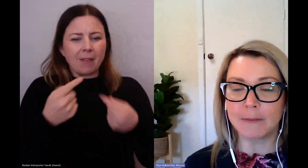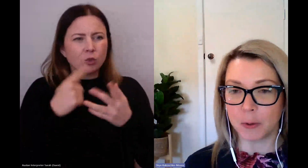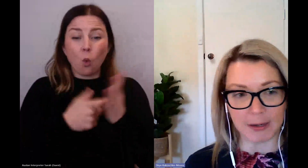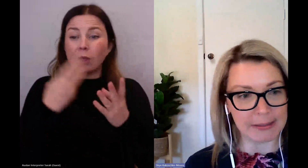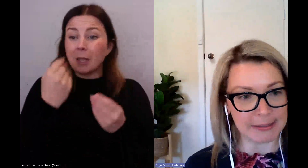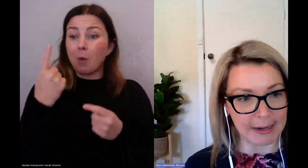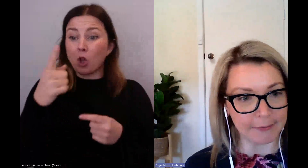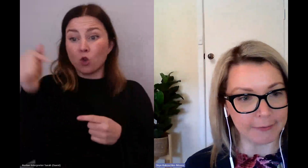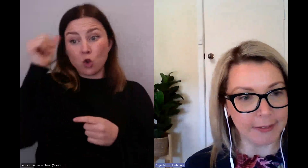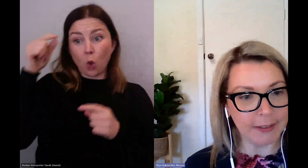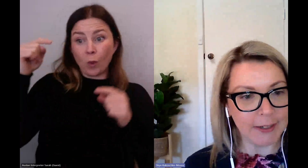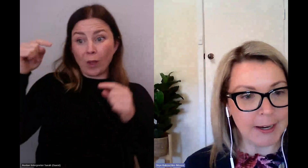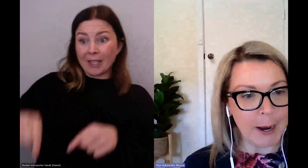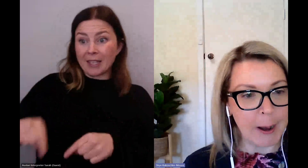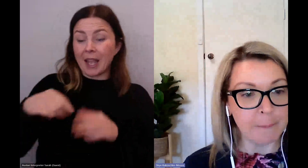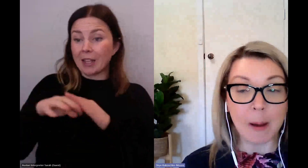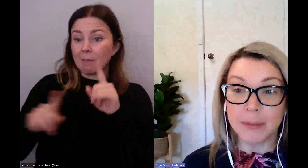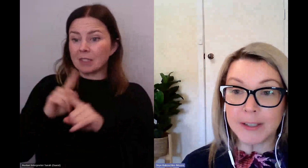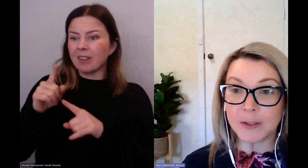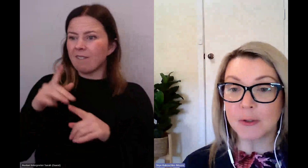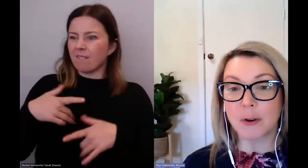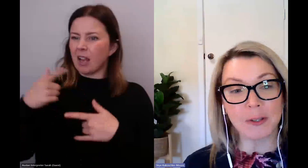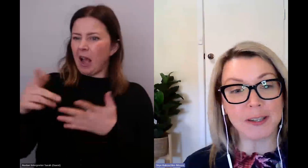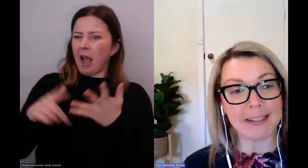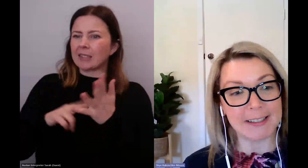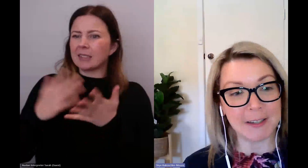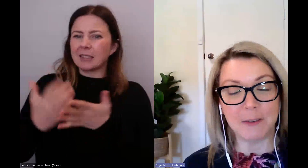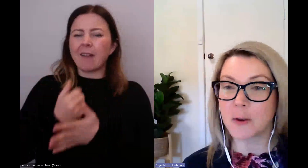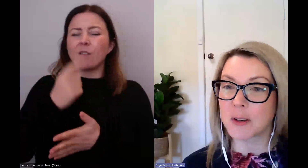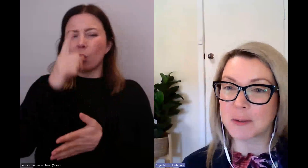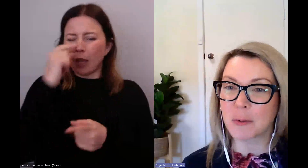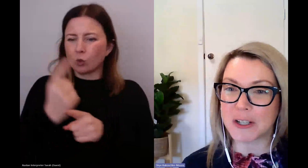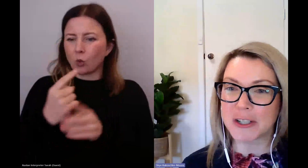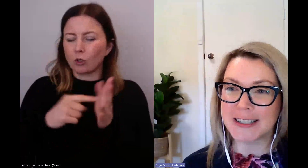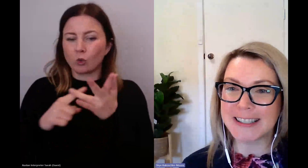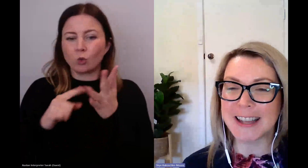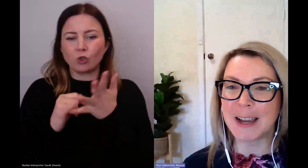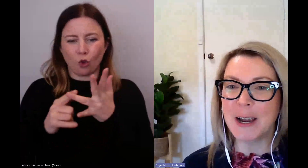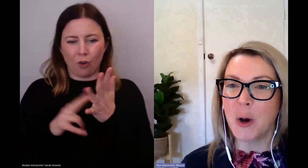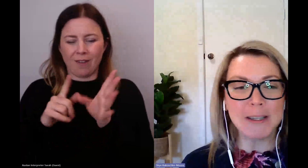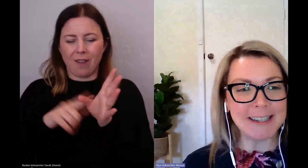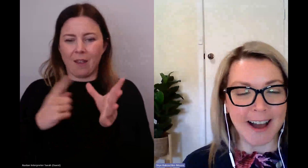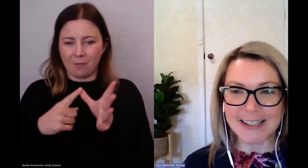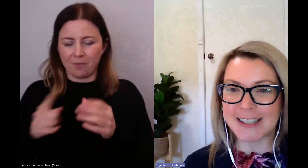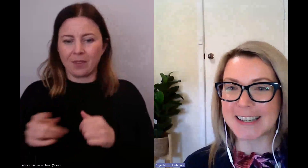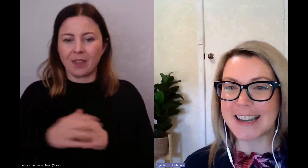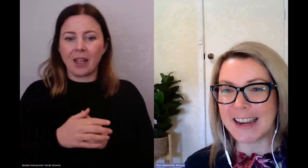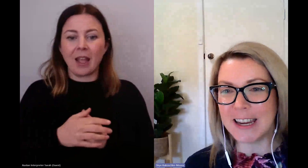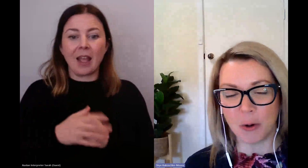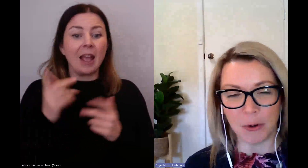feel unsafe and please do contact us if you've got some questions that we didn't answer today or